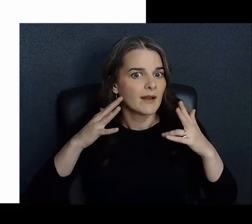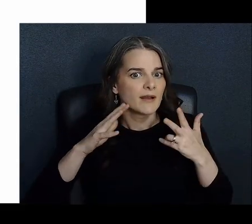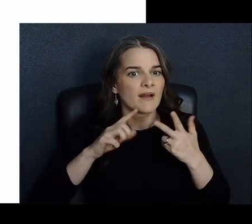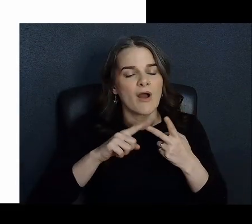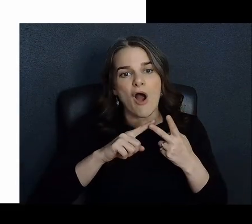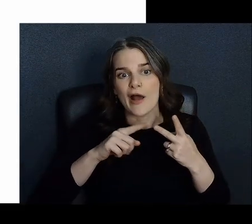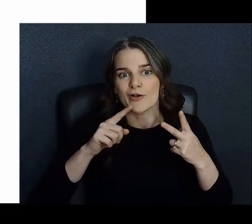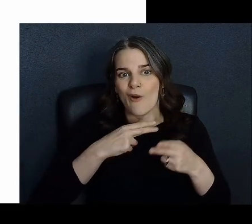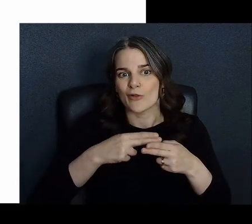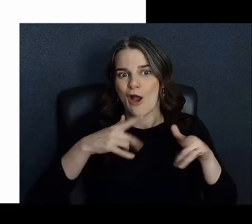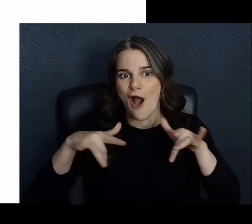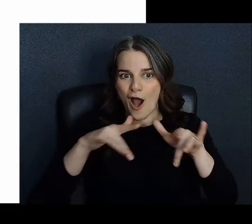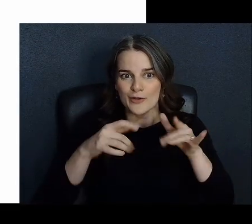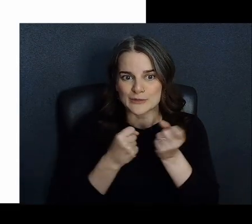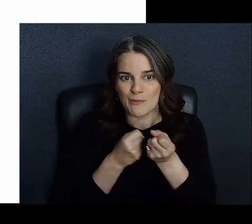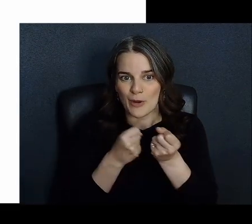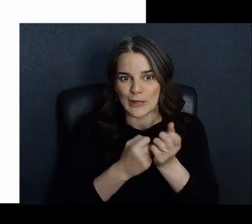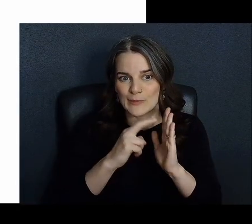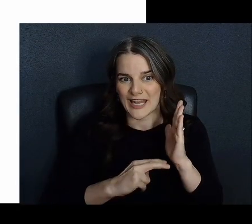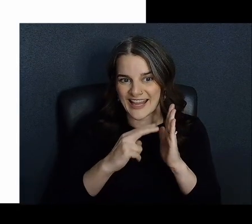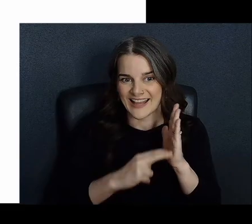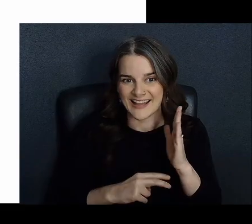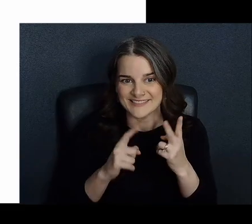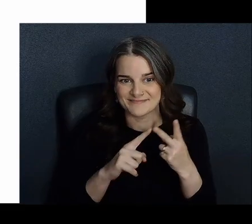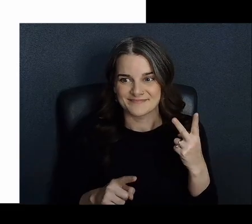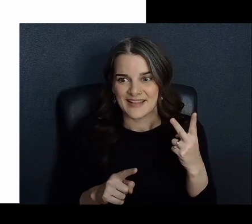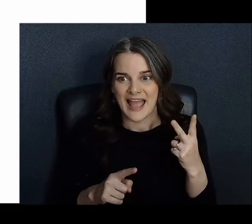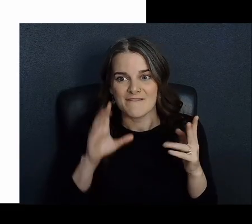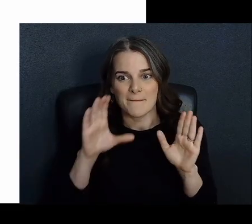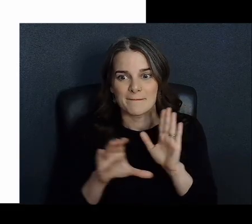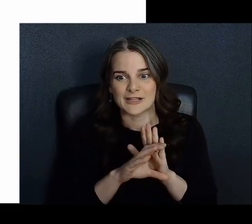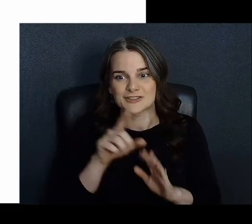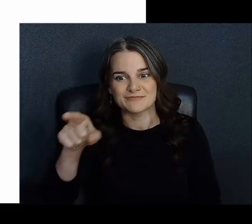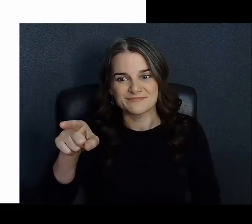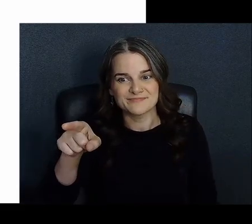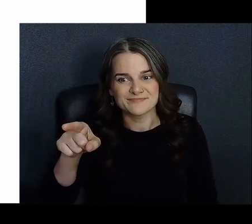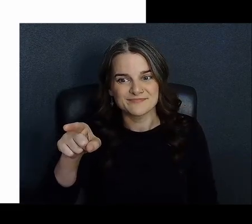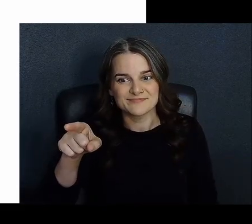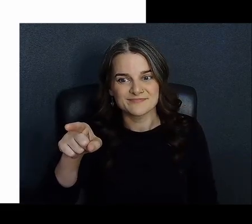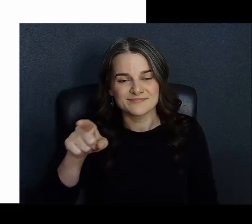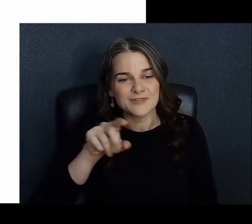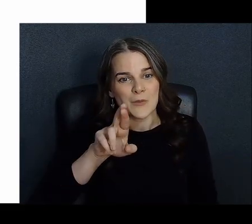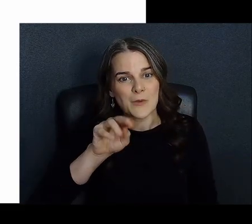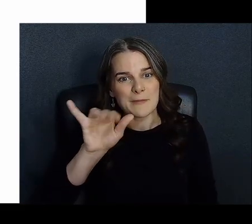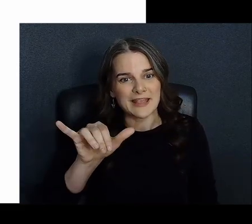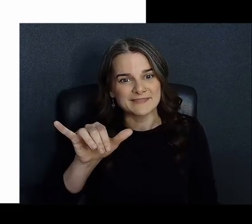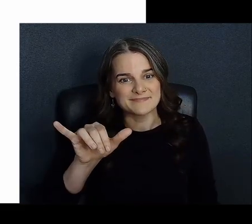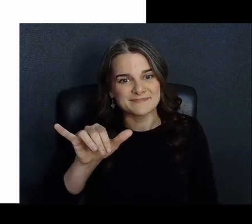OK, so I do have a picture of the Ruby here. By the way, if you do need accessible content,